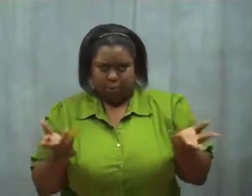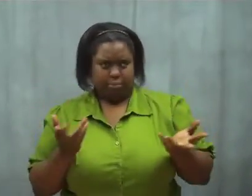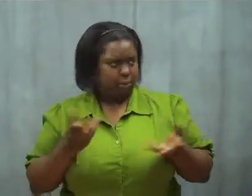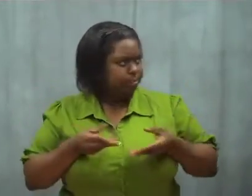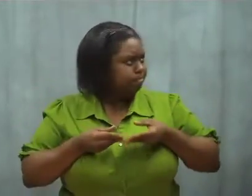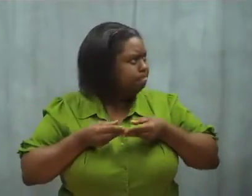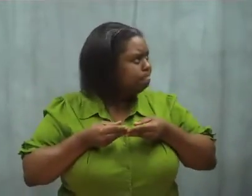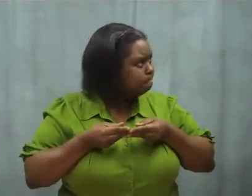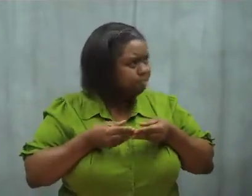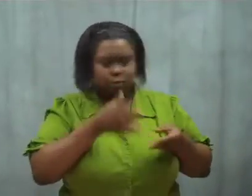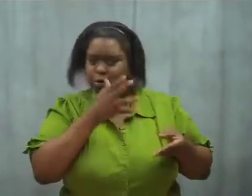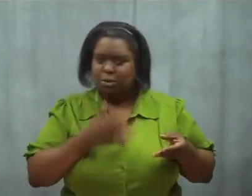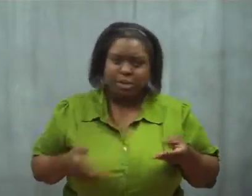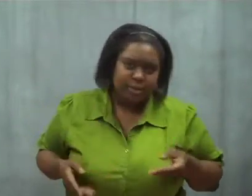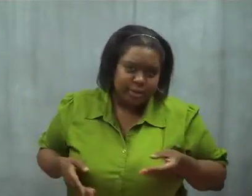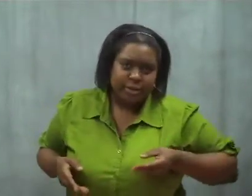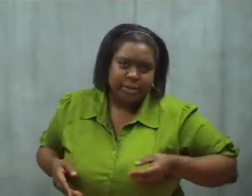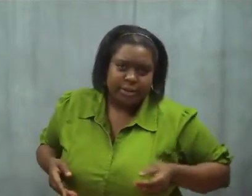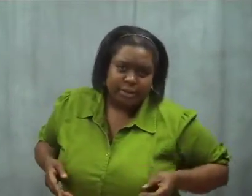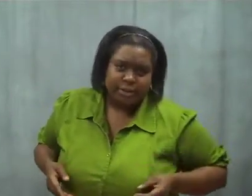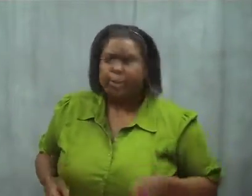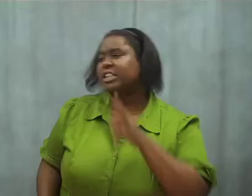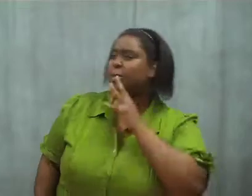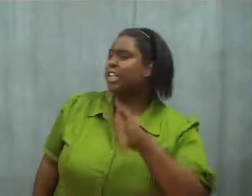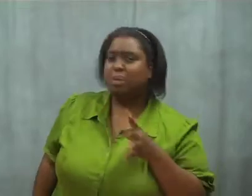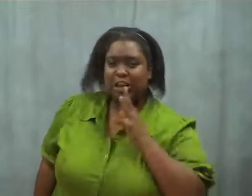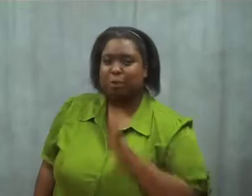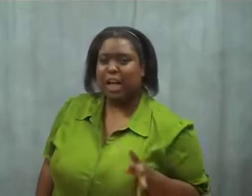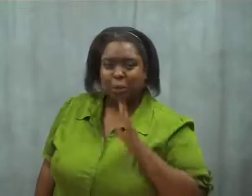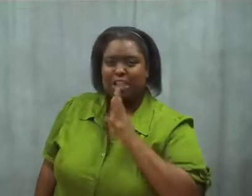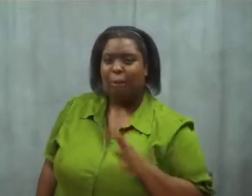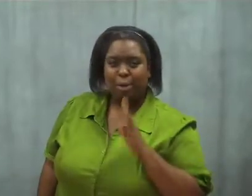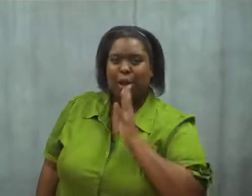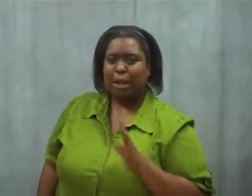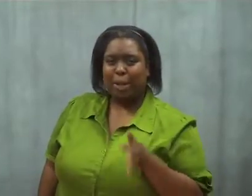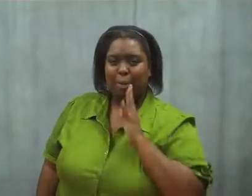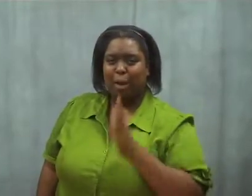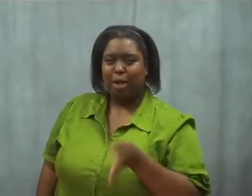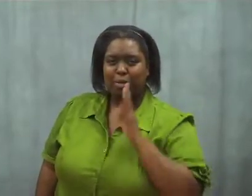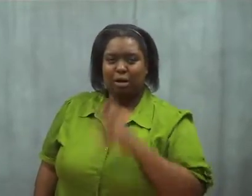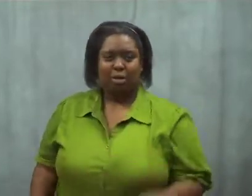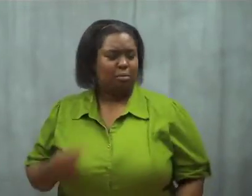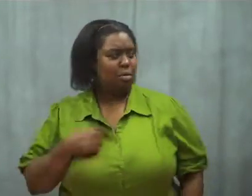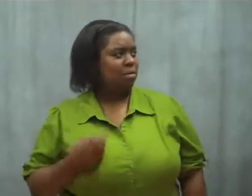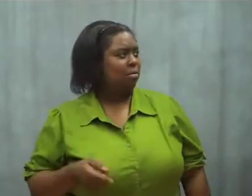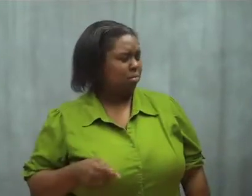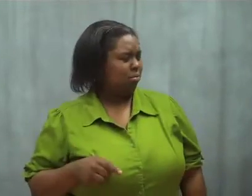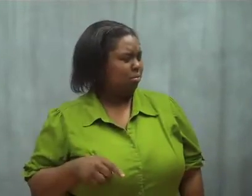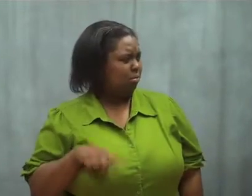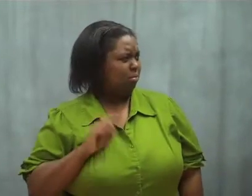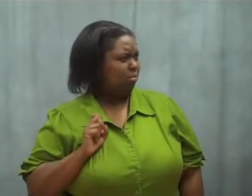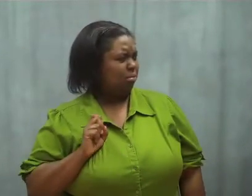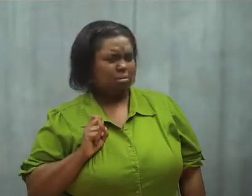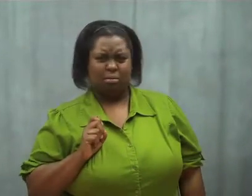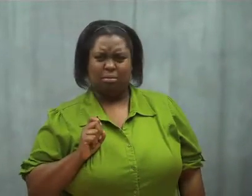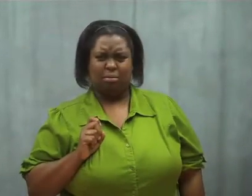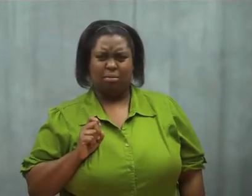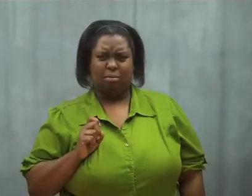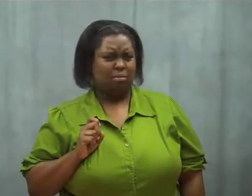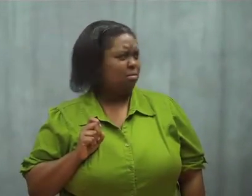The cop started talking away. I was puzzled.